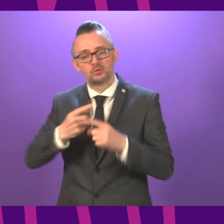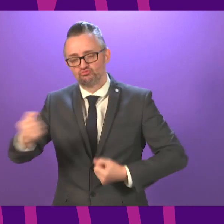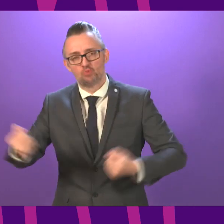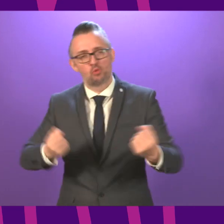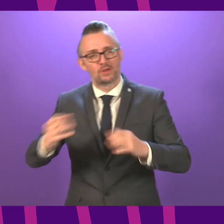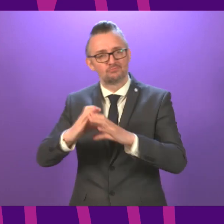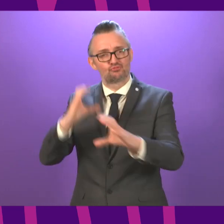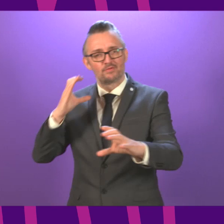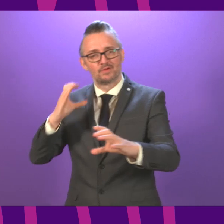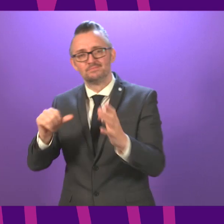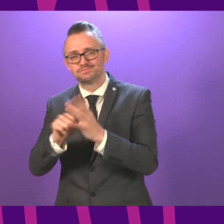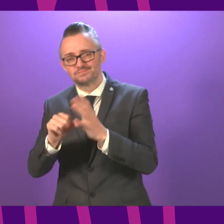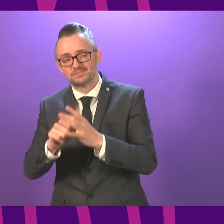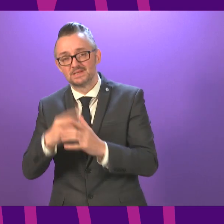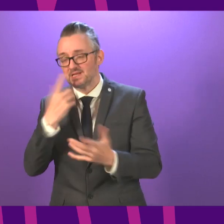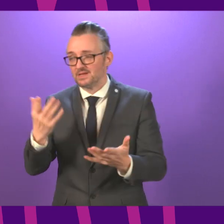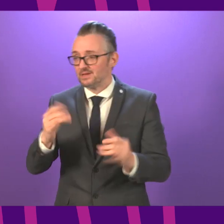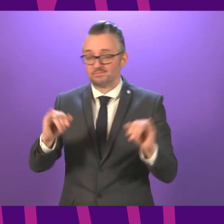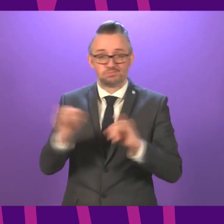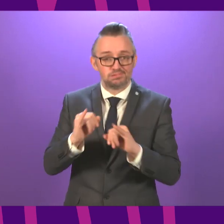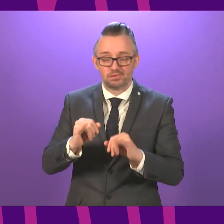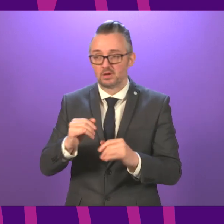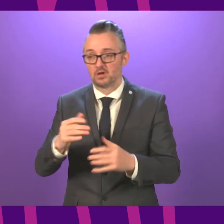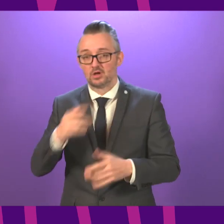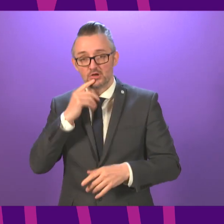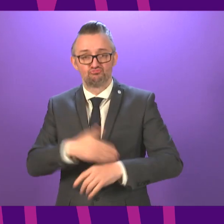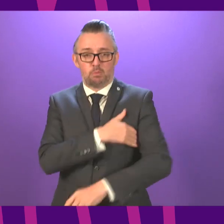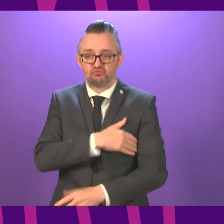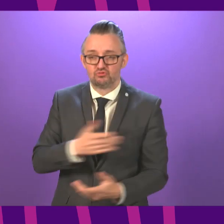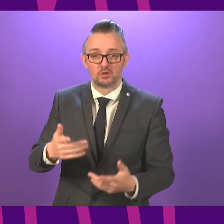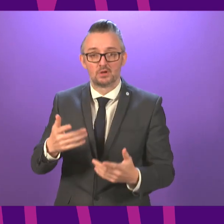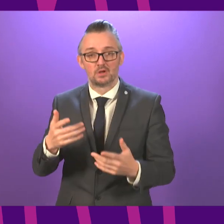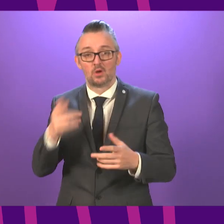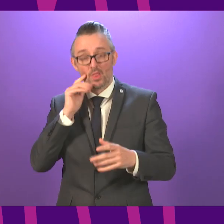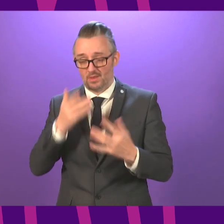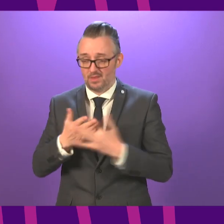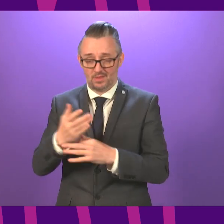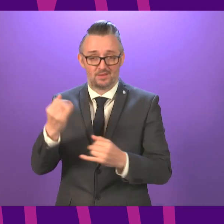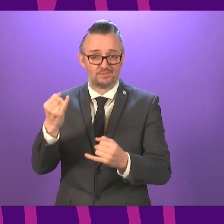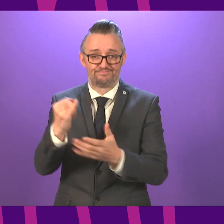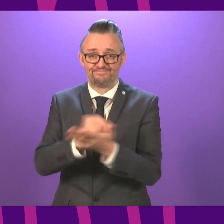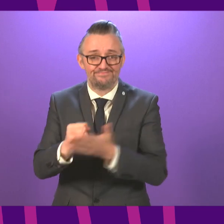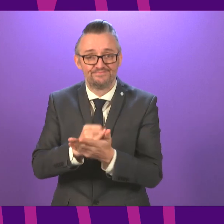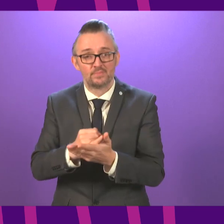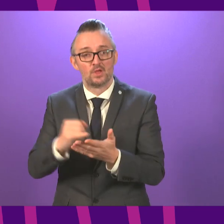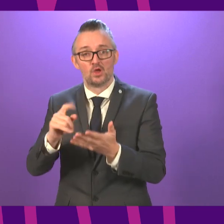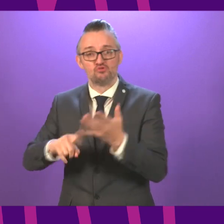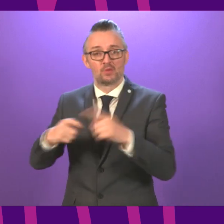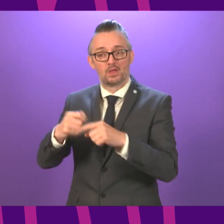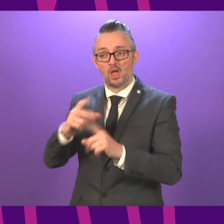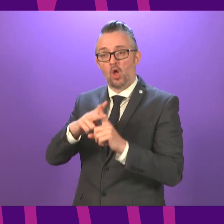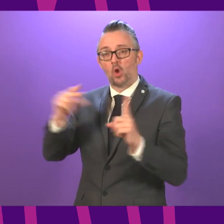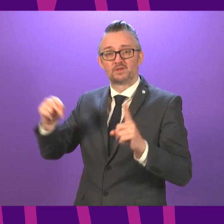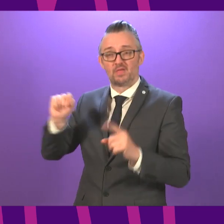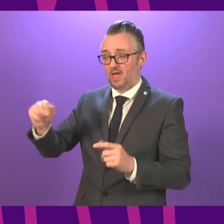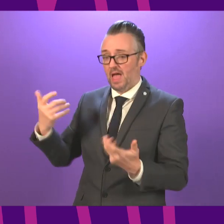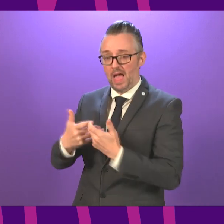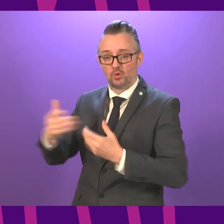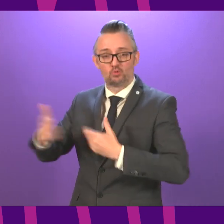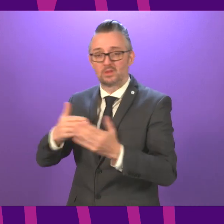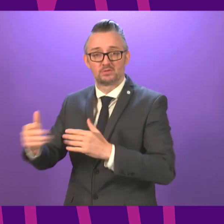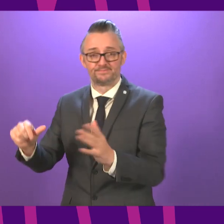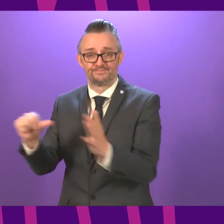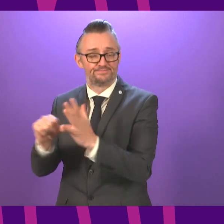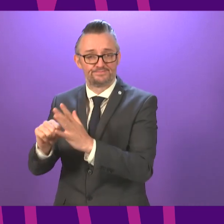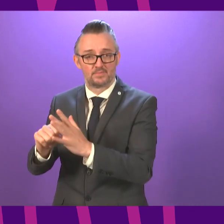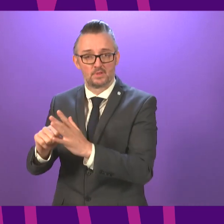“incomprehensible”, “nonsense” from the start, “sleepwalking to disaster” and “bonkers”. Given